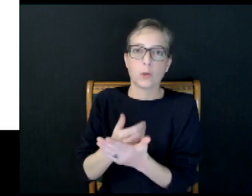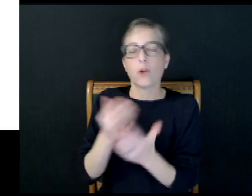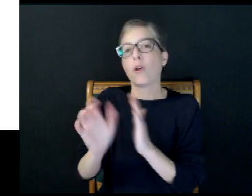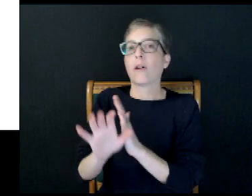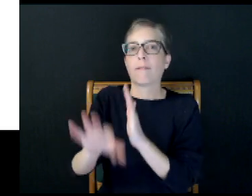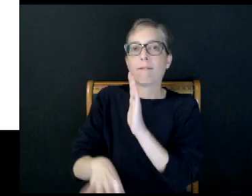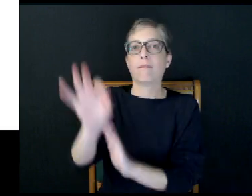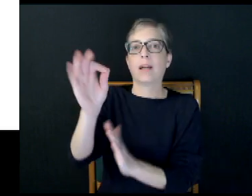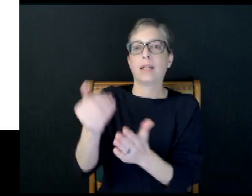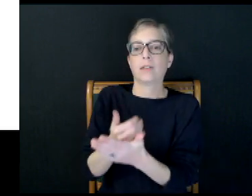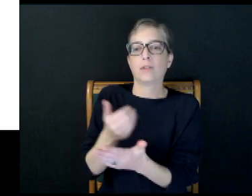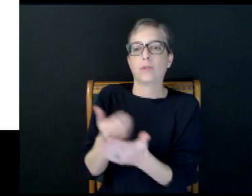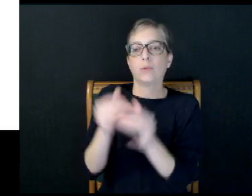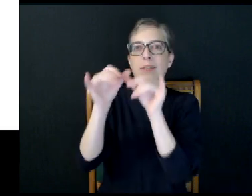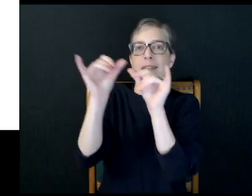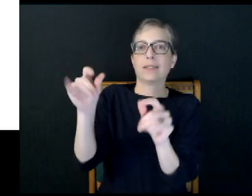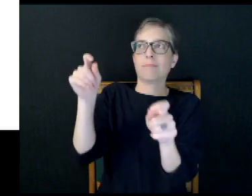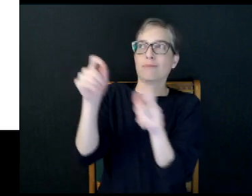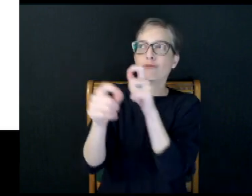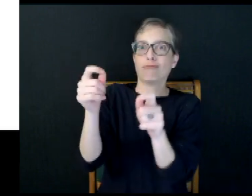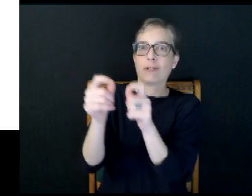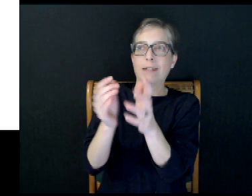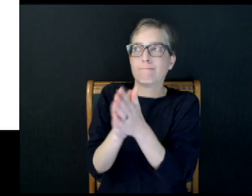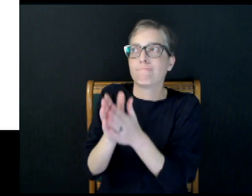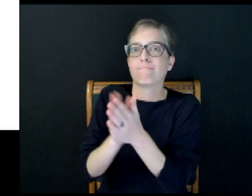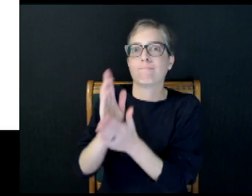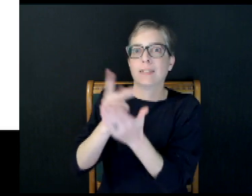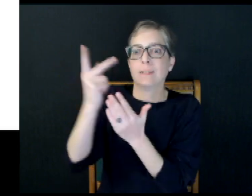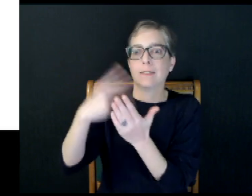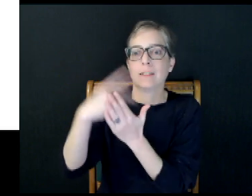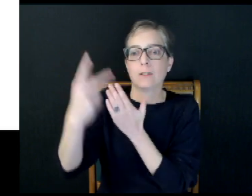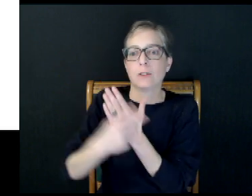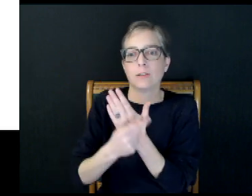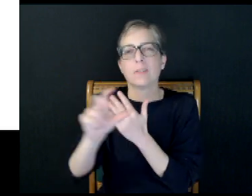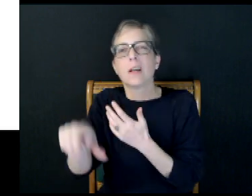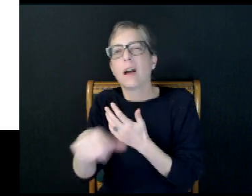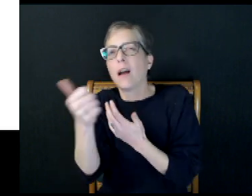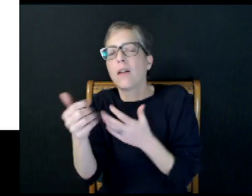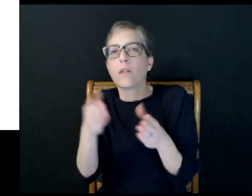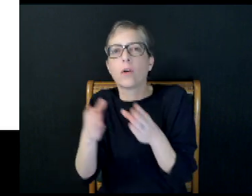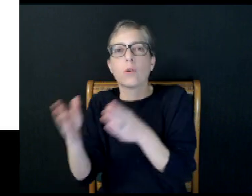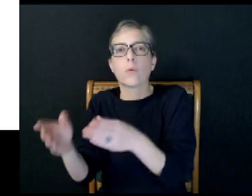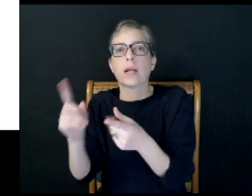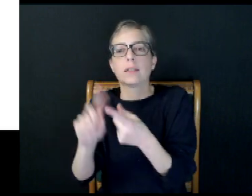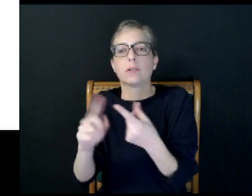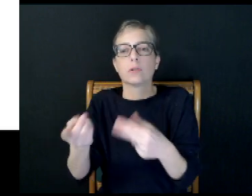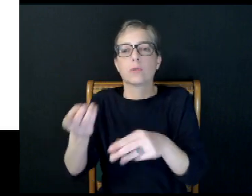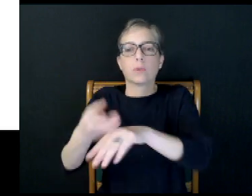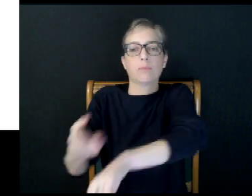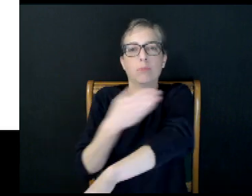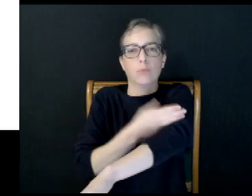change initiatives, or other promising practices for reducing community living and participation disparities.